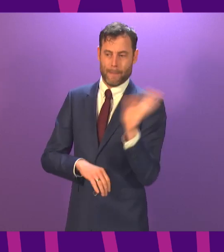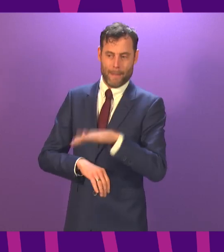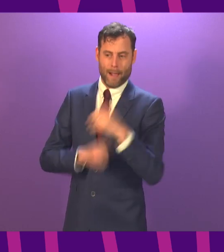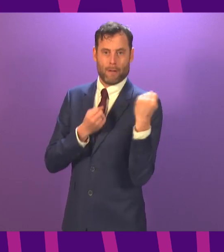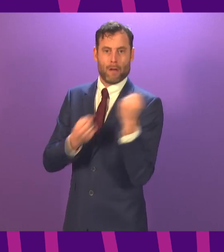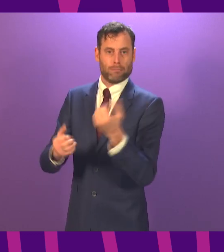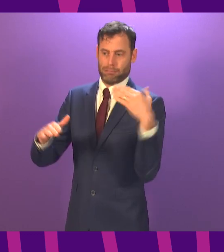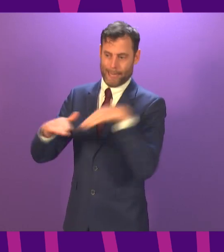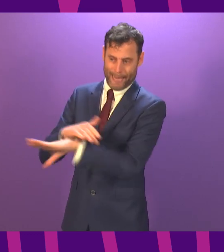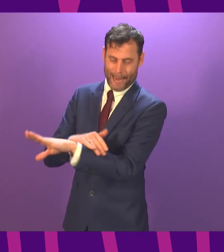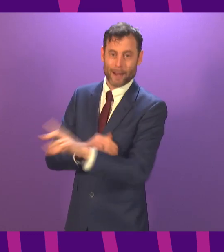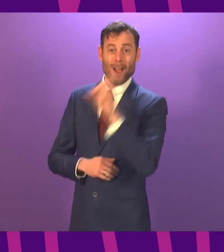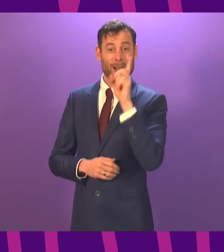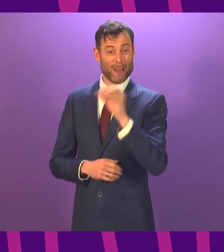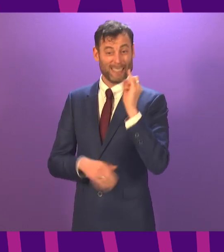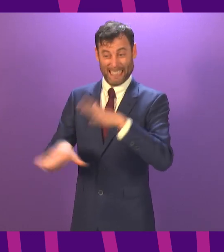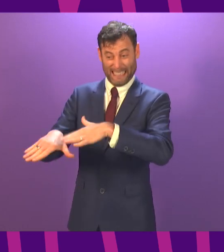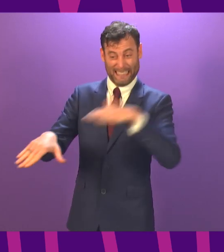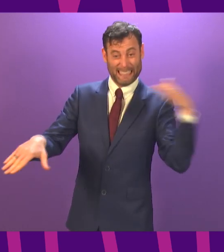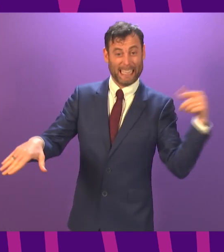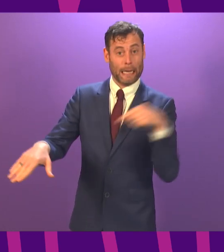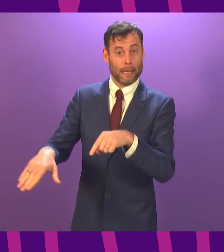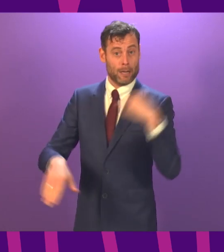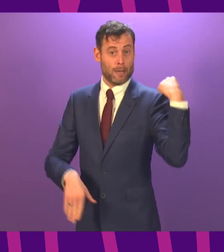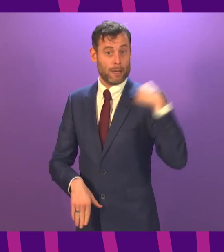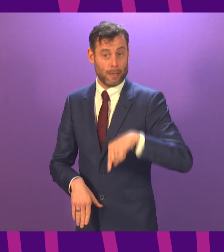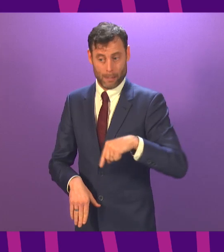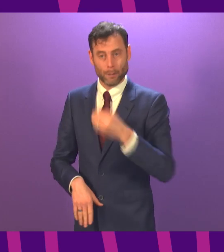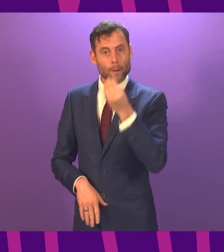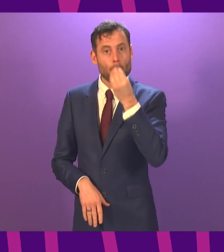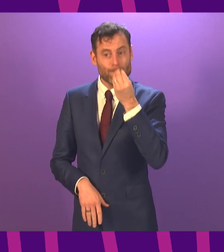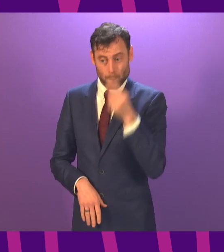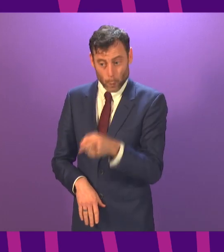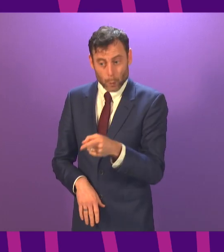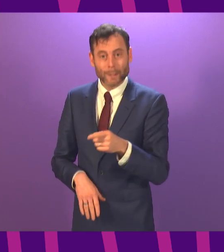the backlog. As part of that, it is important that the transport of perishable goods, including